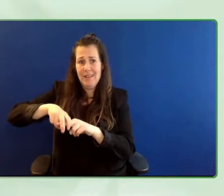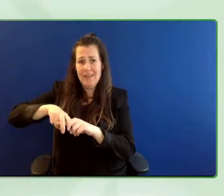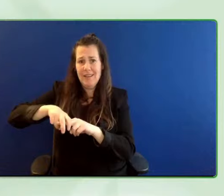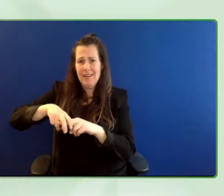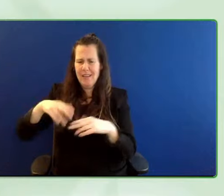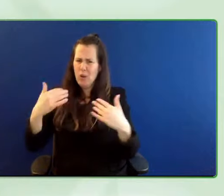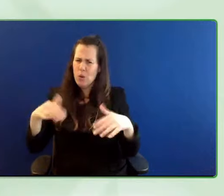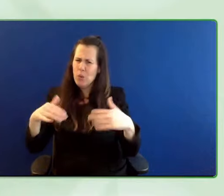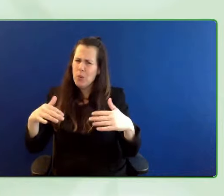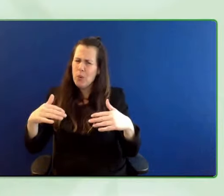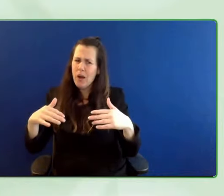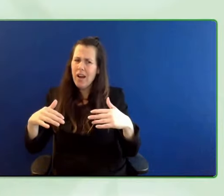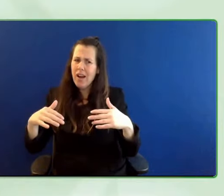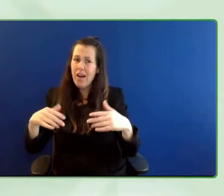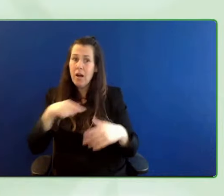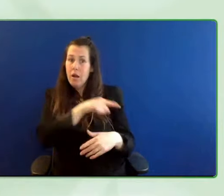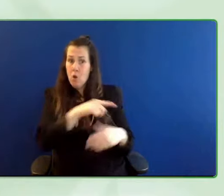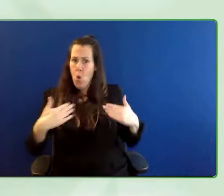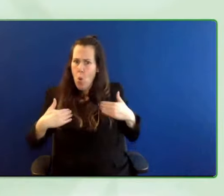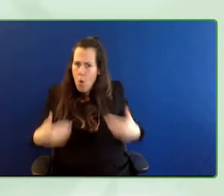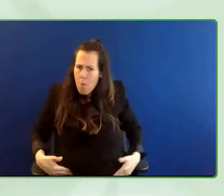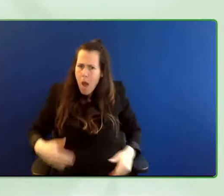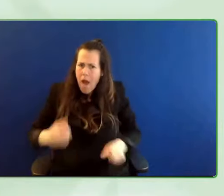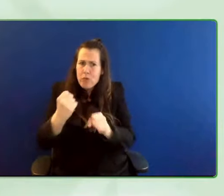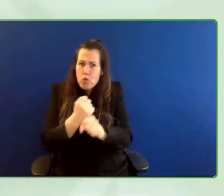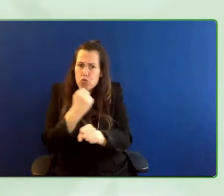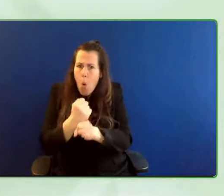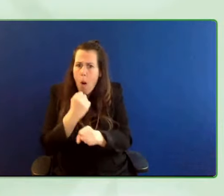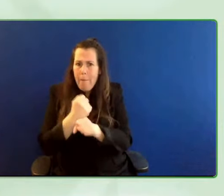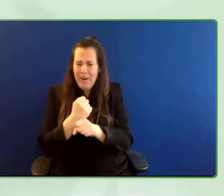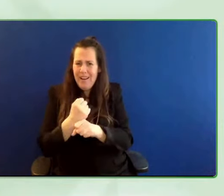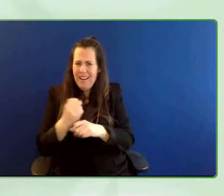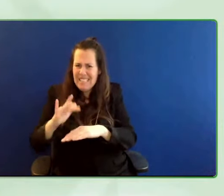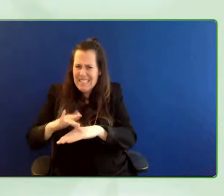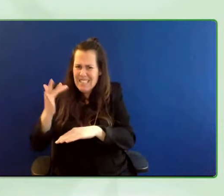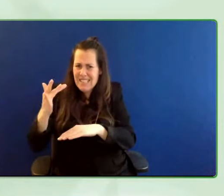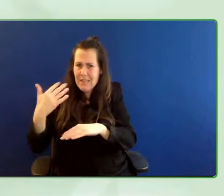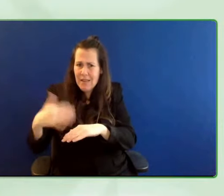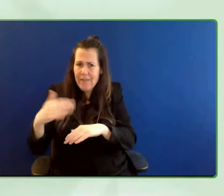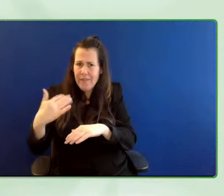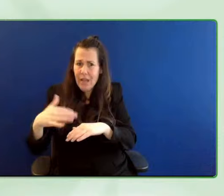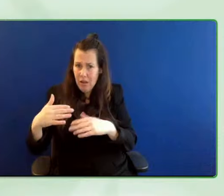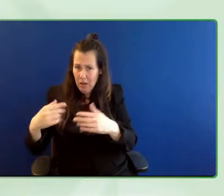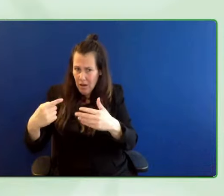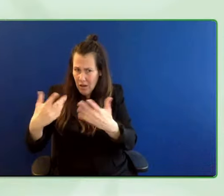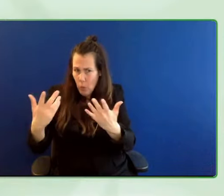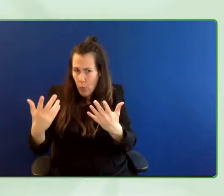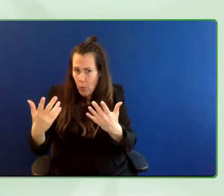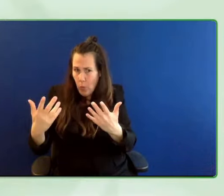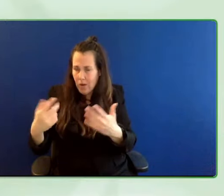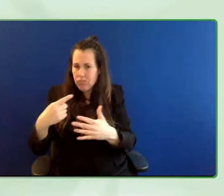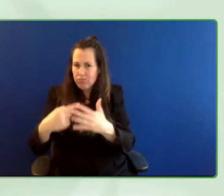What do you see as ways employers can support caregivers, especially as the number of caregivers